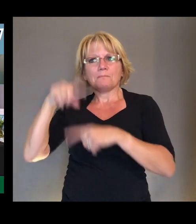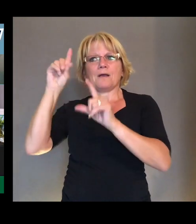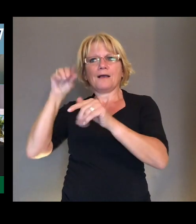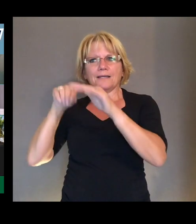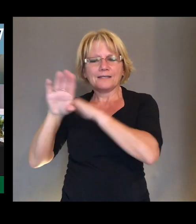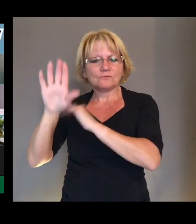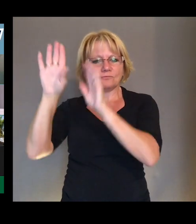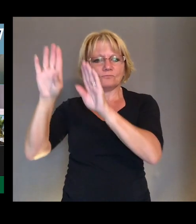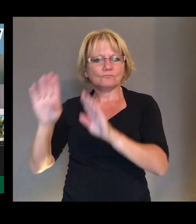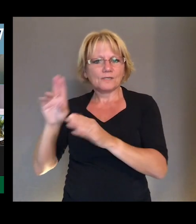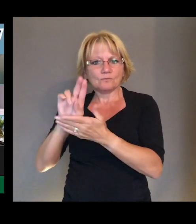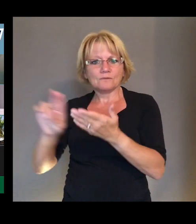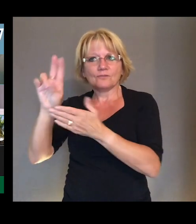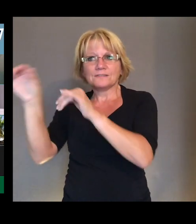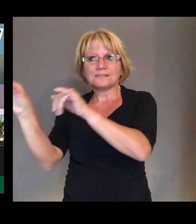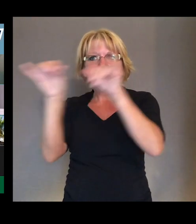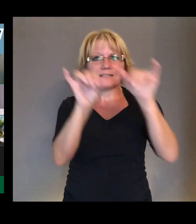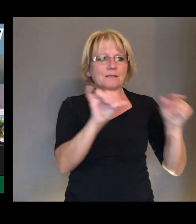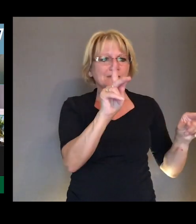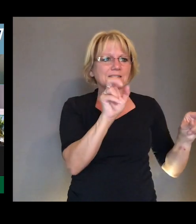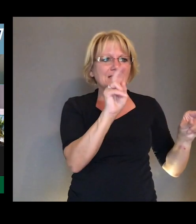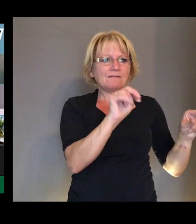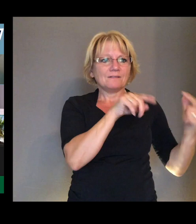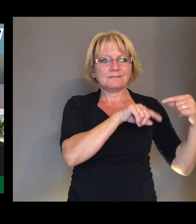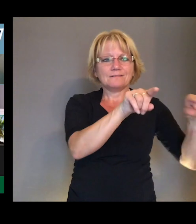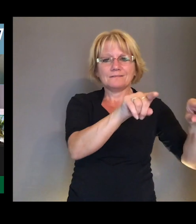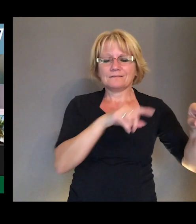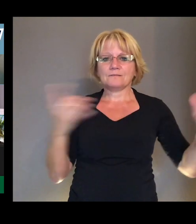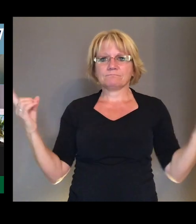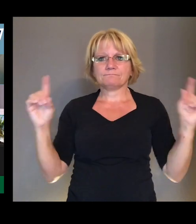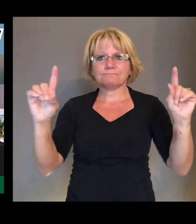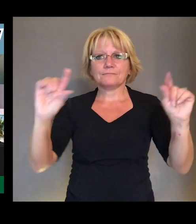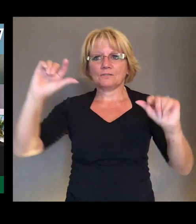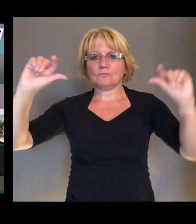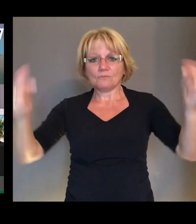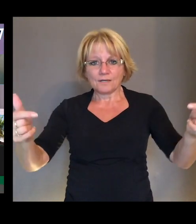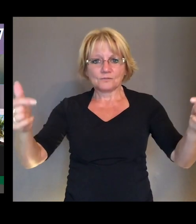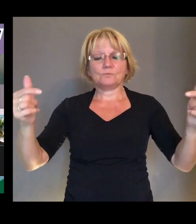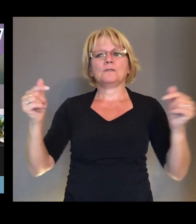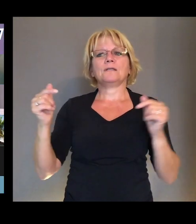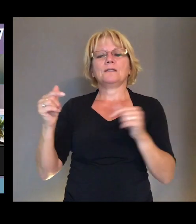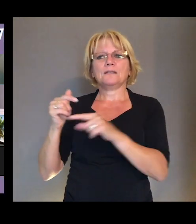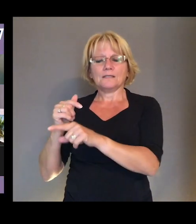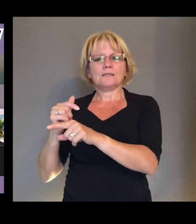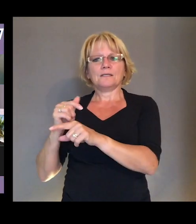to get accepted into a great university. The same one that Kevin and his high school friends are attending. But after Kevin and Jamal, both graduate,